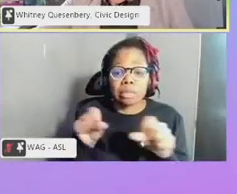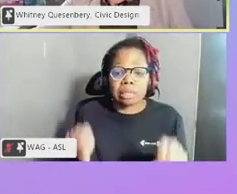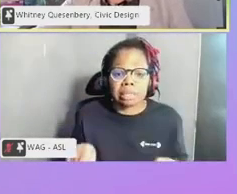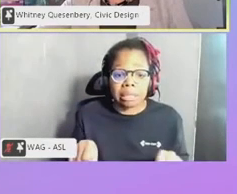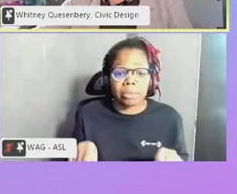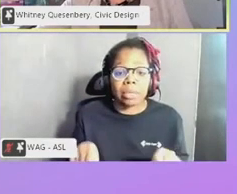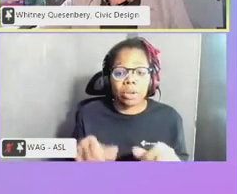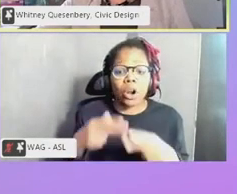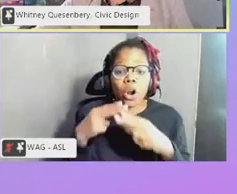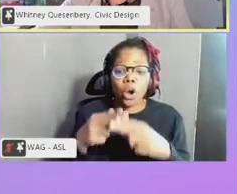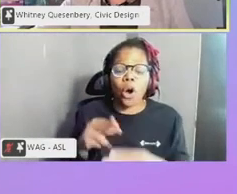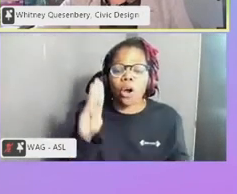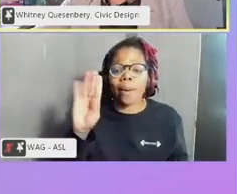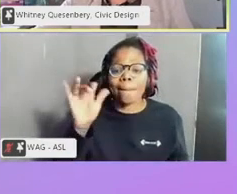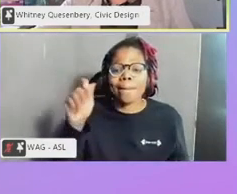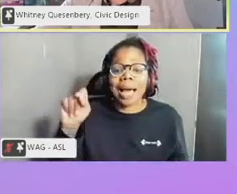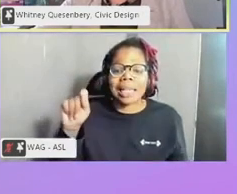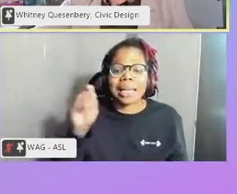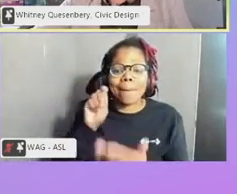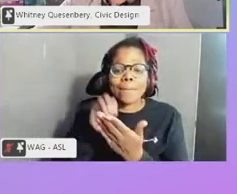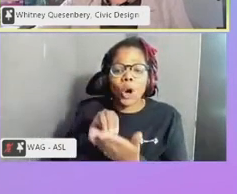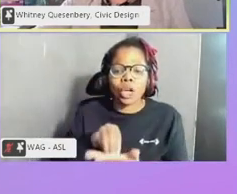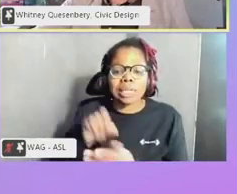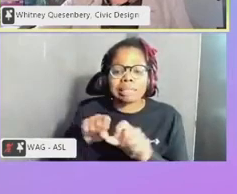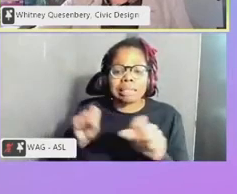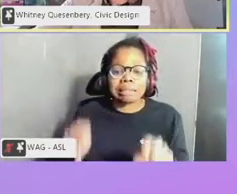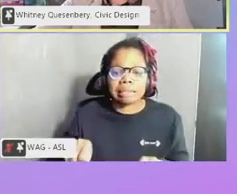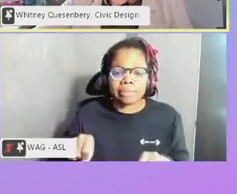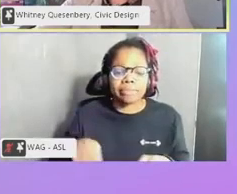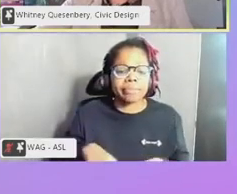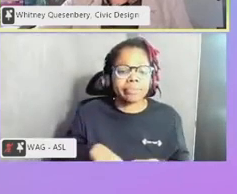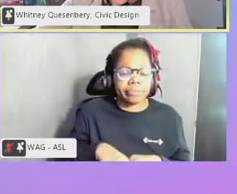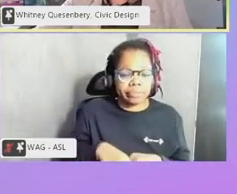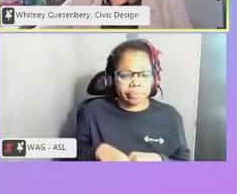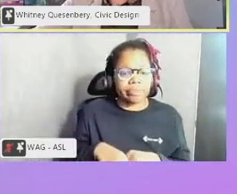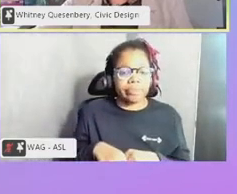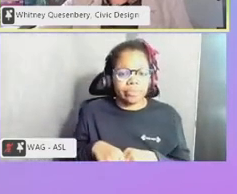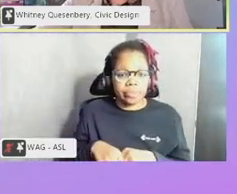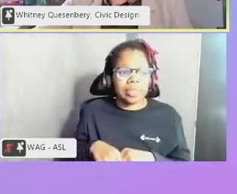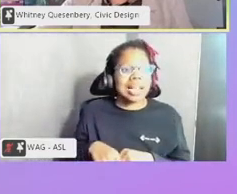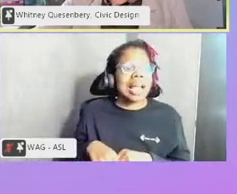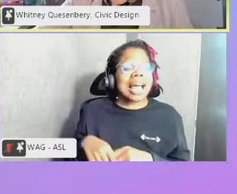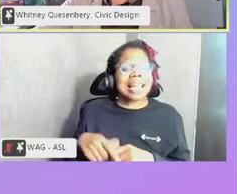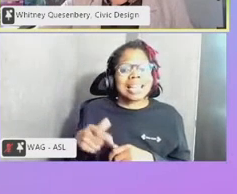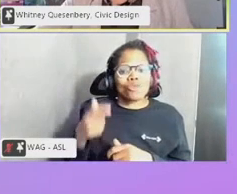wanted to push it towards something that would work better. Most of the accessible voting systems are what is